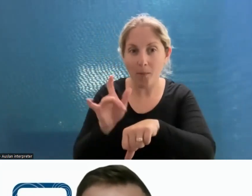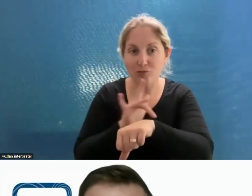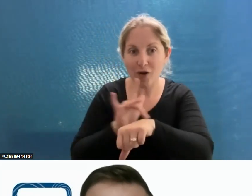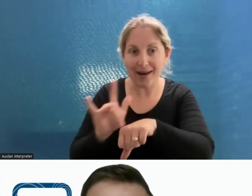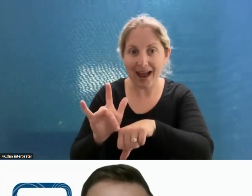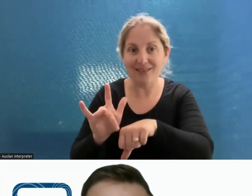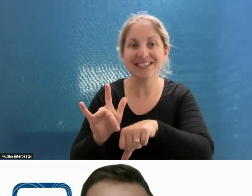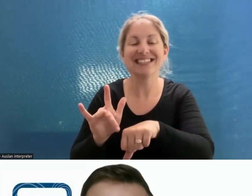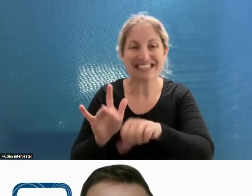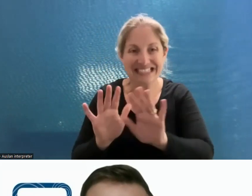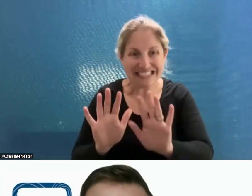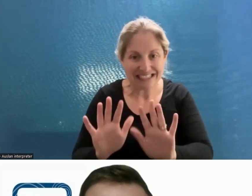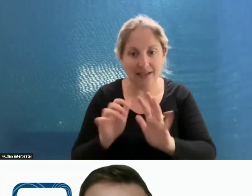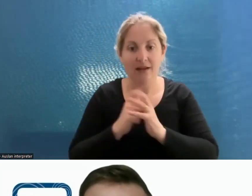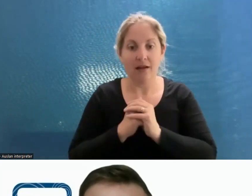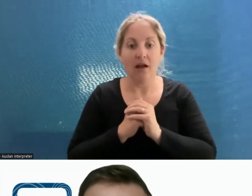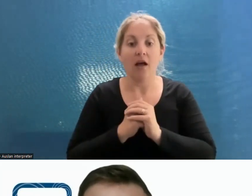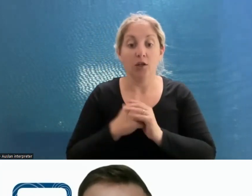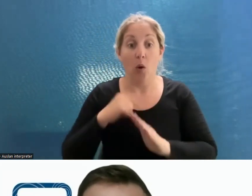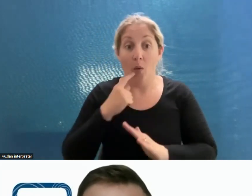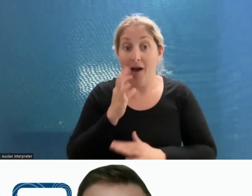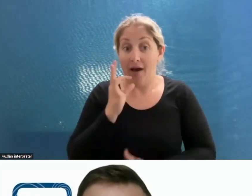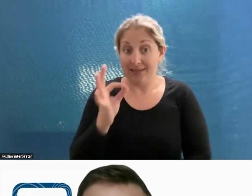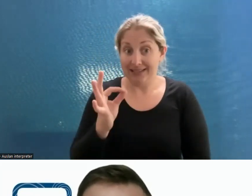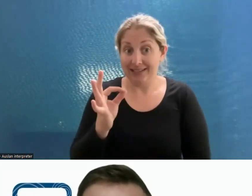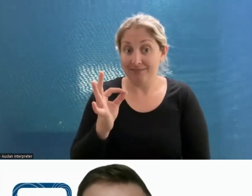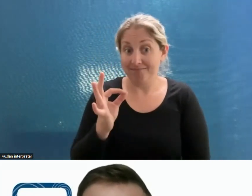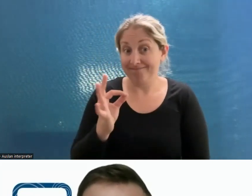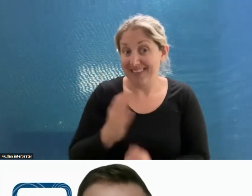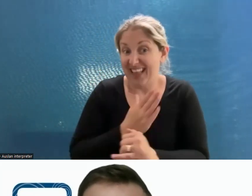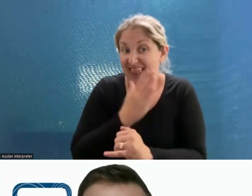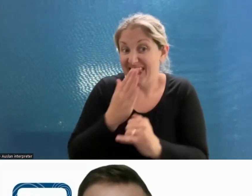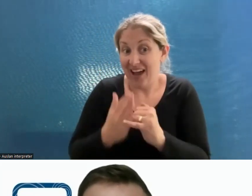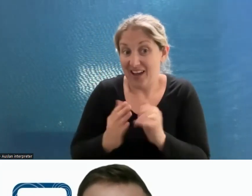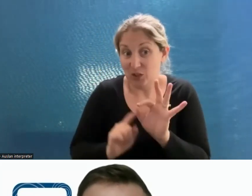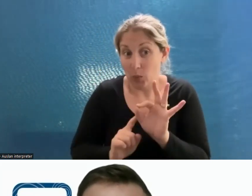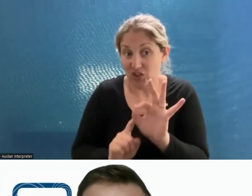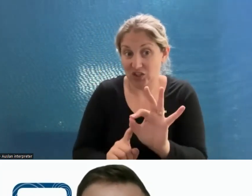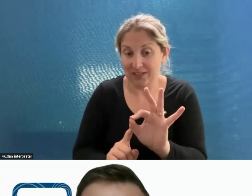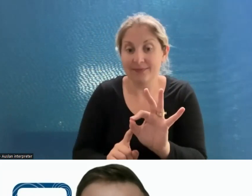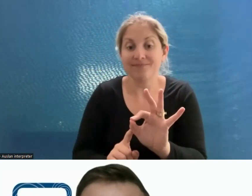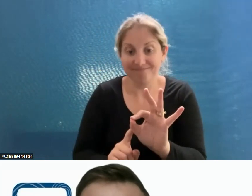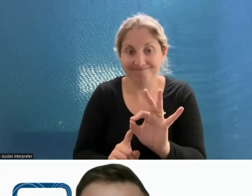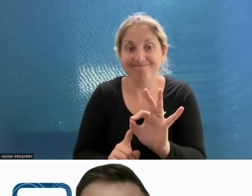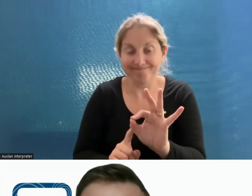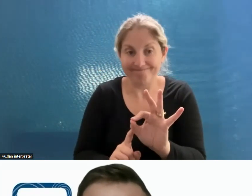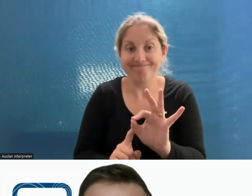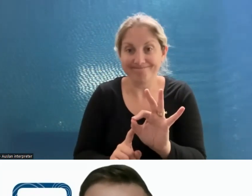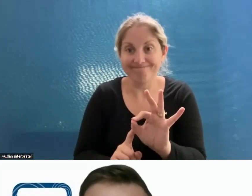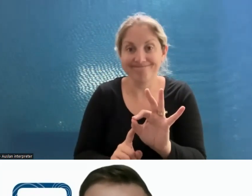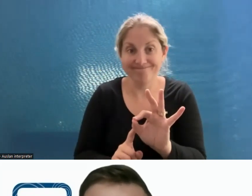I'll probably ask the last one, which relates to some of the matters that we were talking